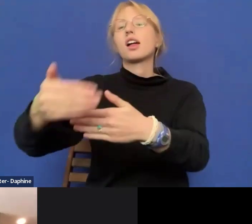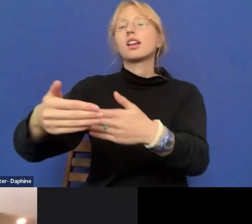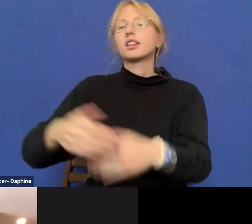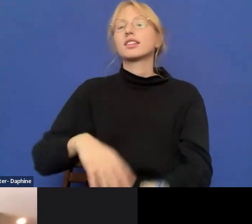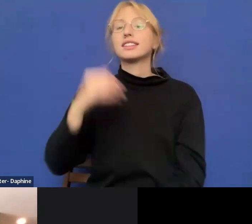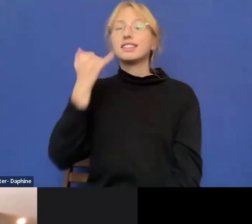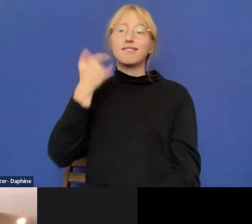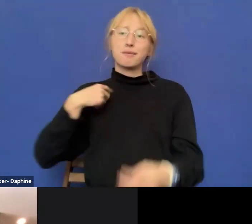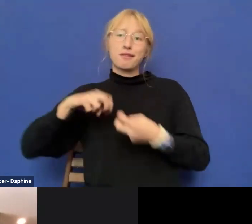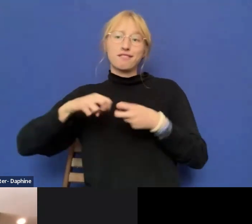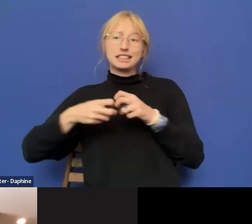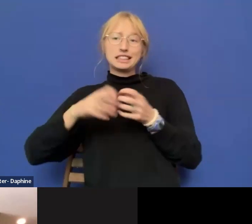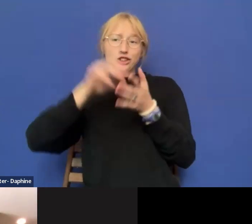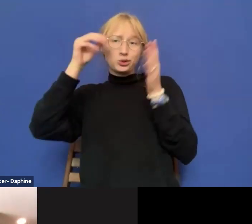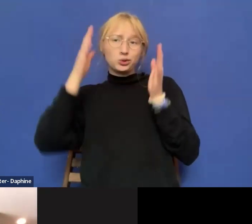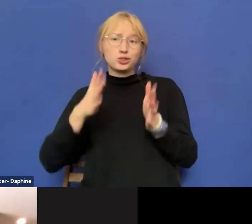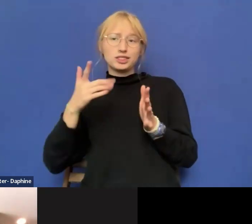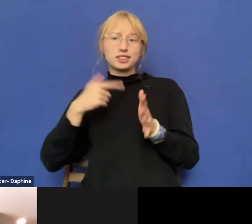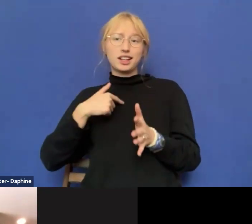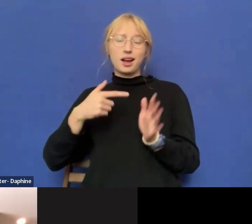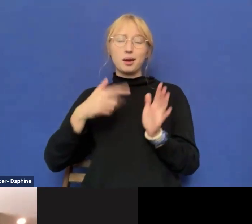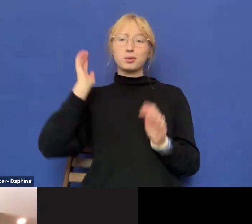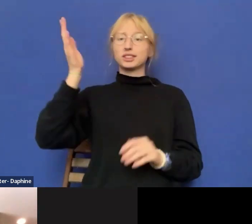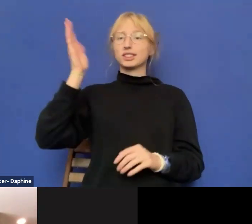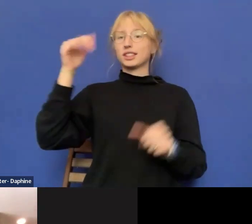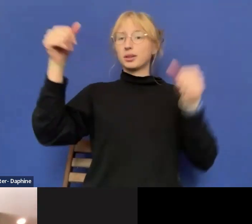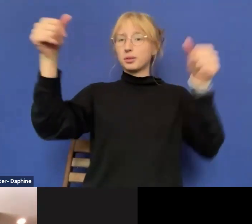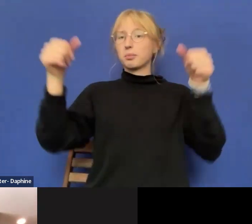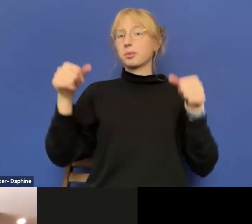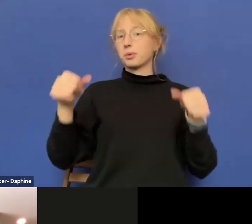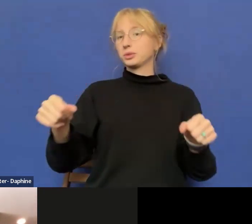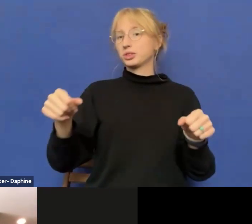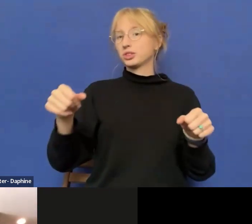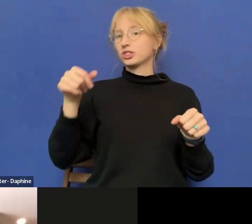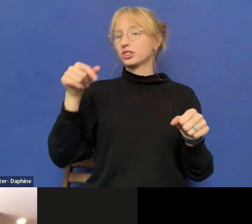students and I'm presenting a poster, and to a group of